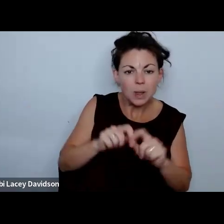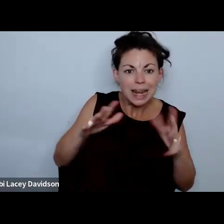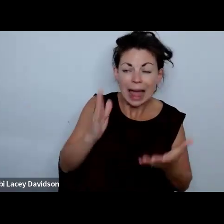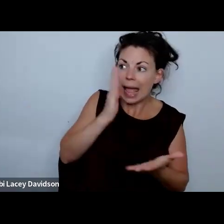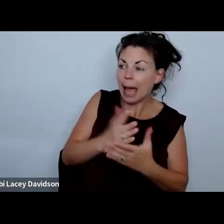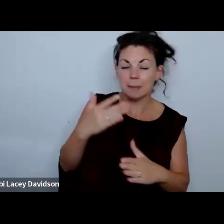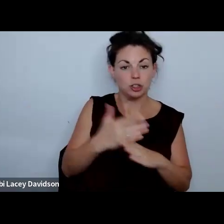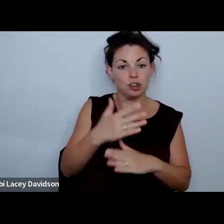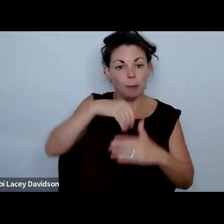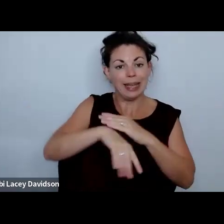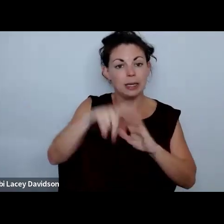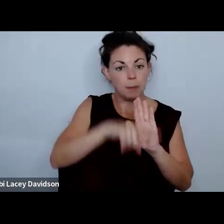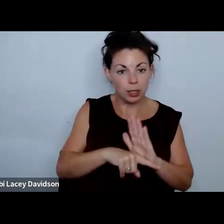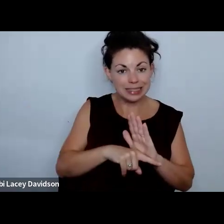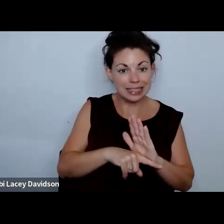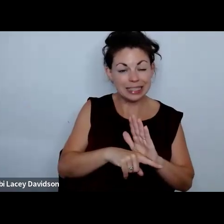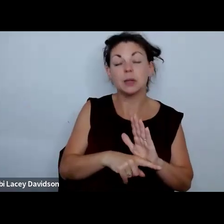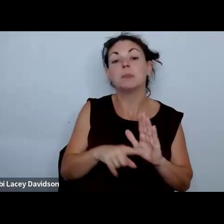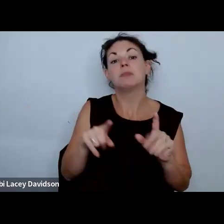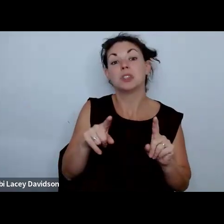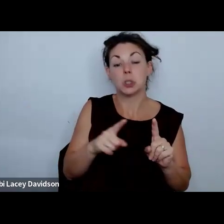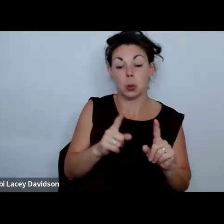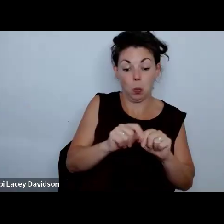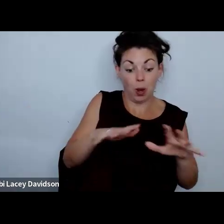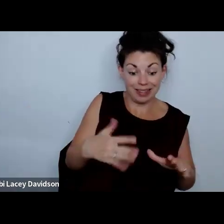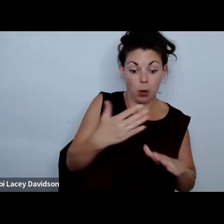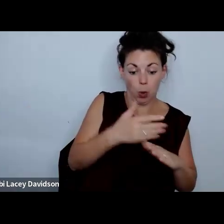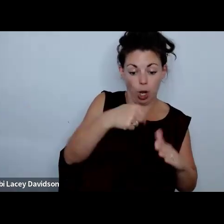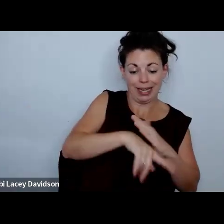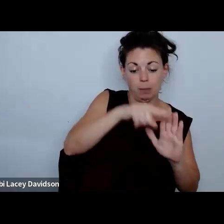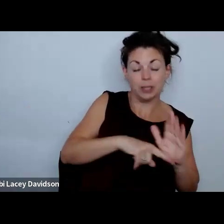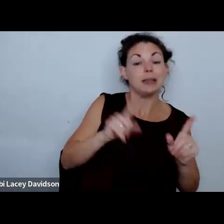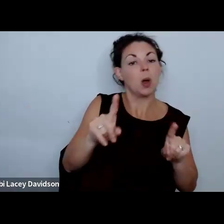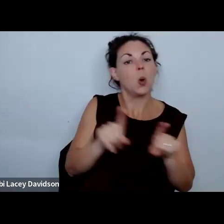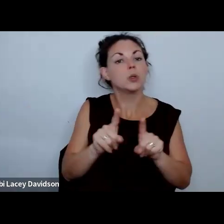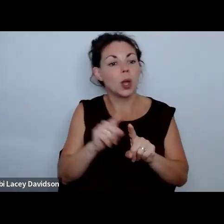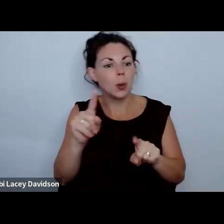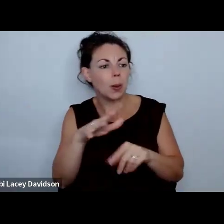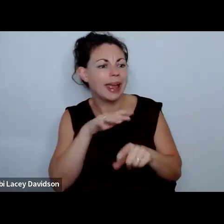with that all being said, I will hand over to our first speaker Robert McLaren from the